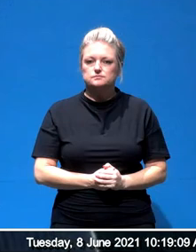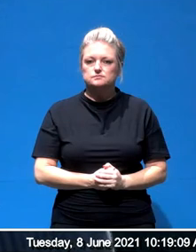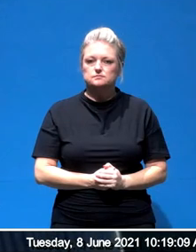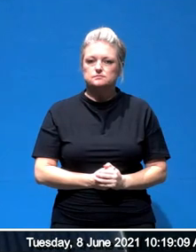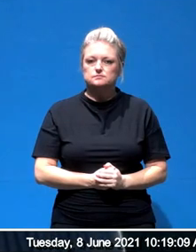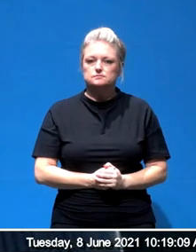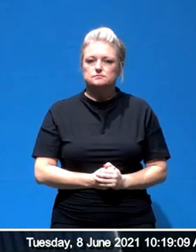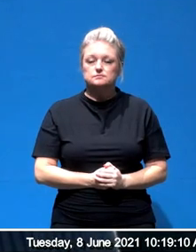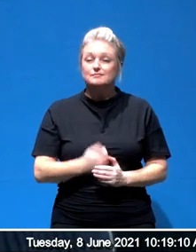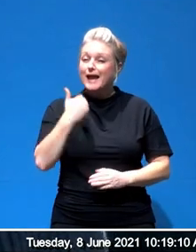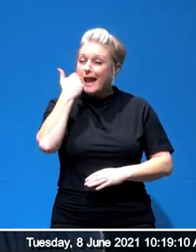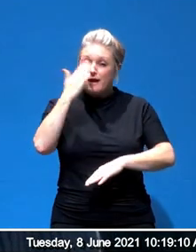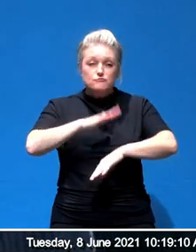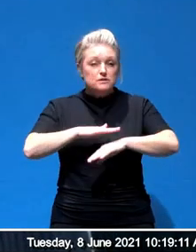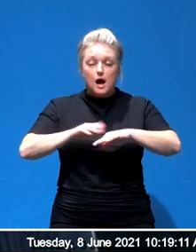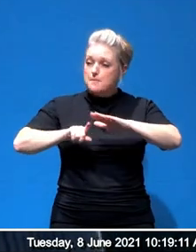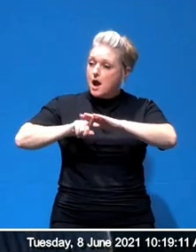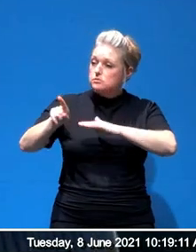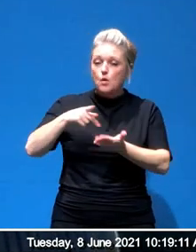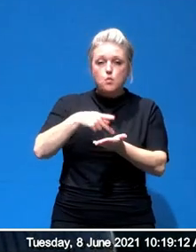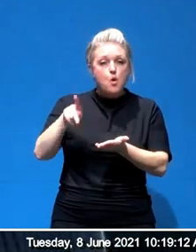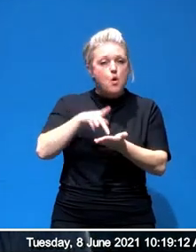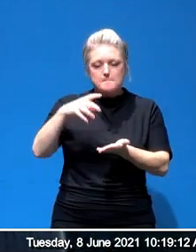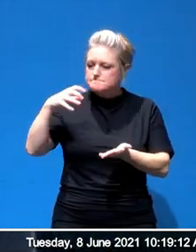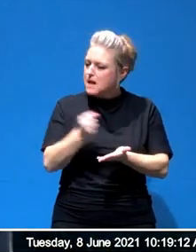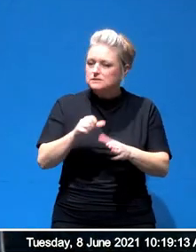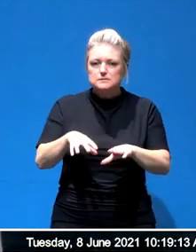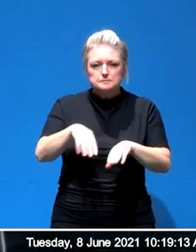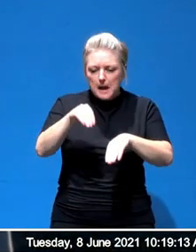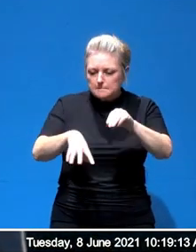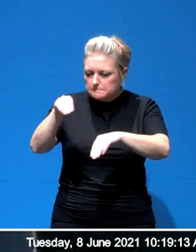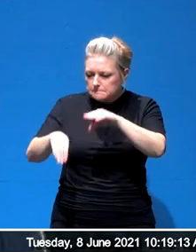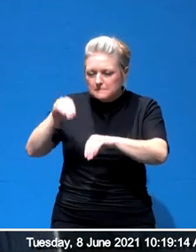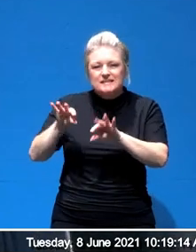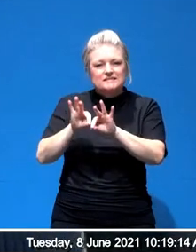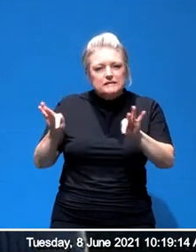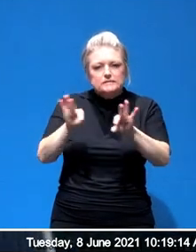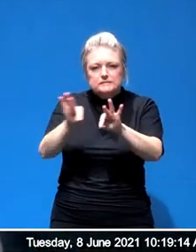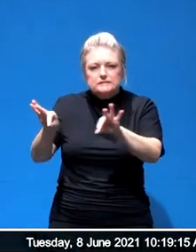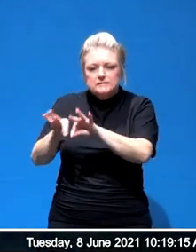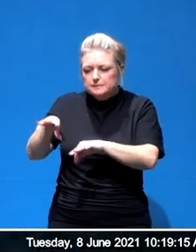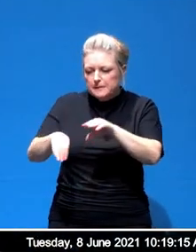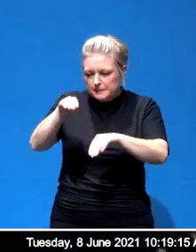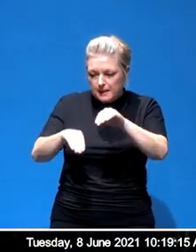Every time we go for a walk, he likes to reward himself with a few sticks, takes them and breaks them up at home.